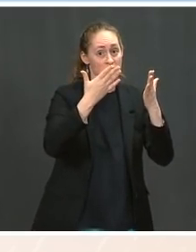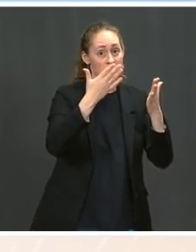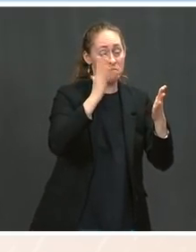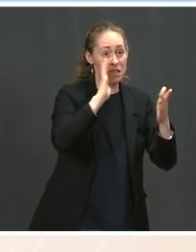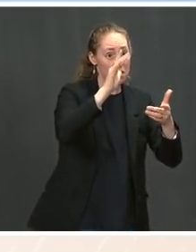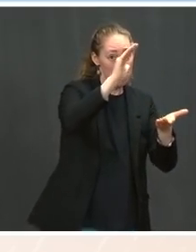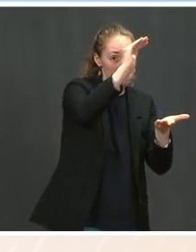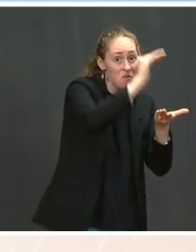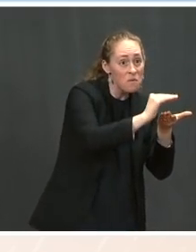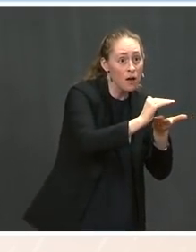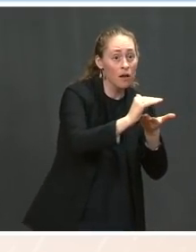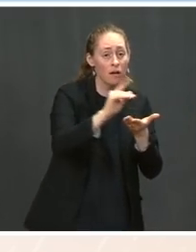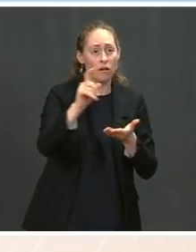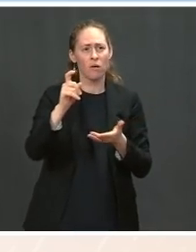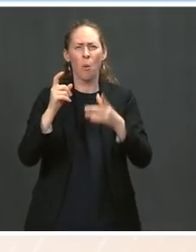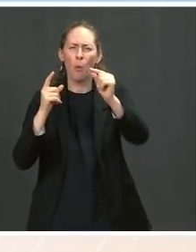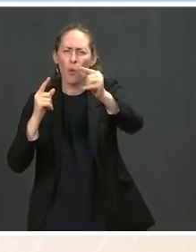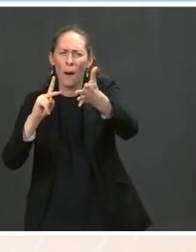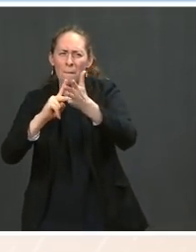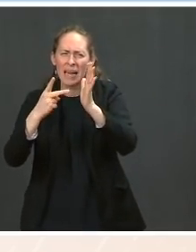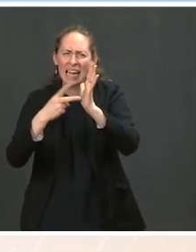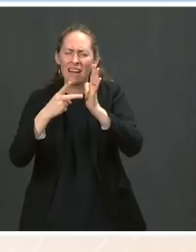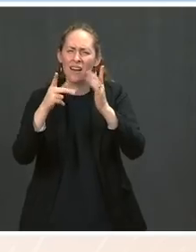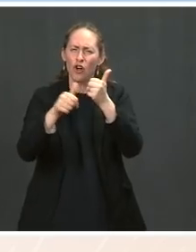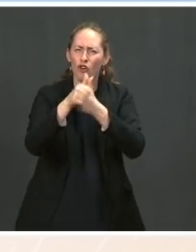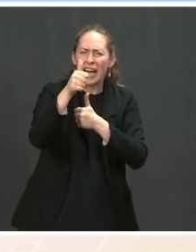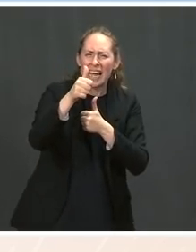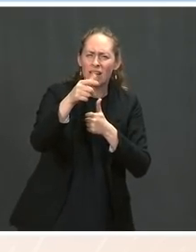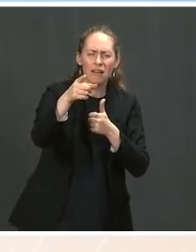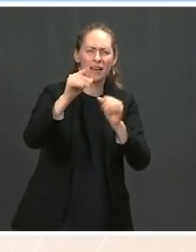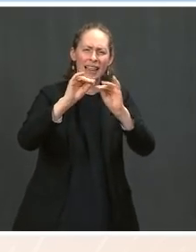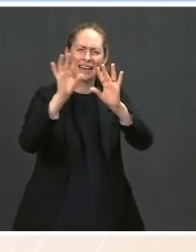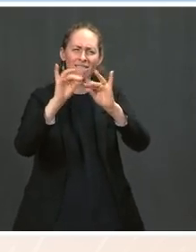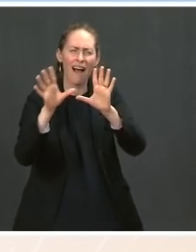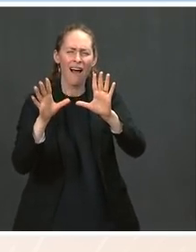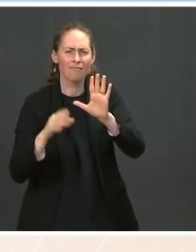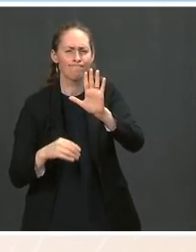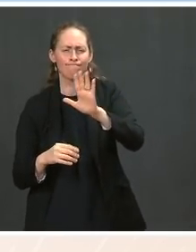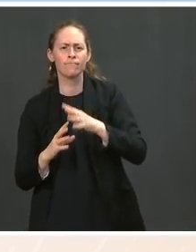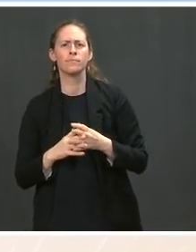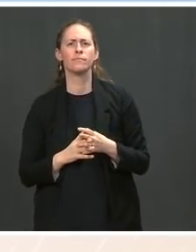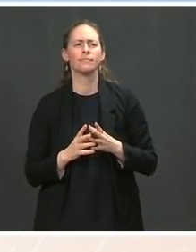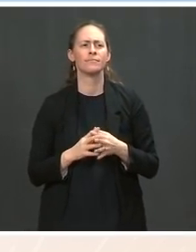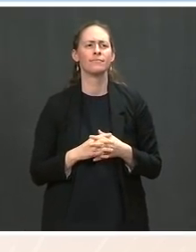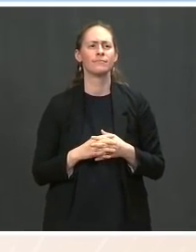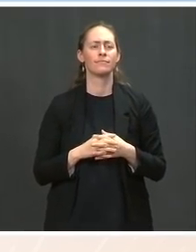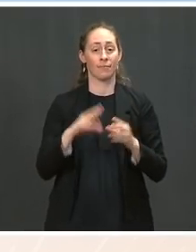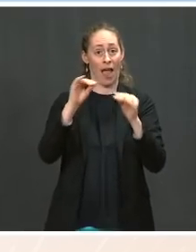does it give us pause that the threat -- look, obviously, the CIA Director, Bill Burns,